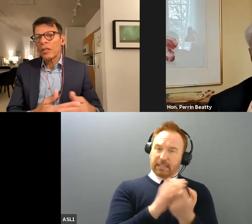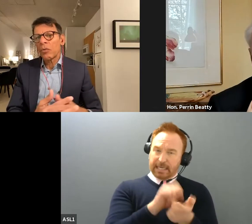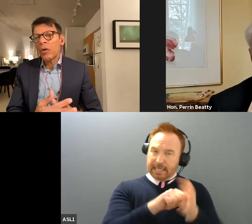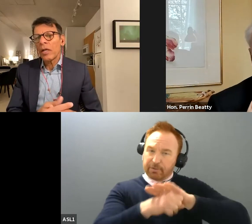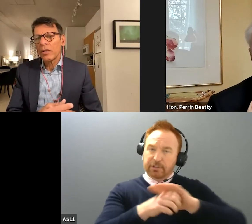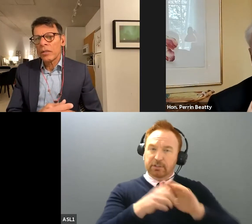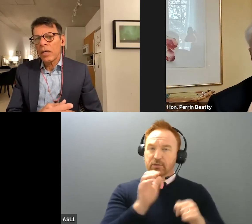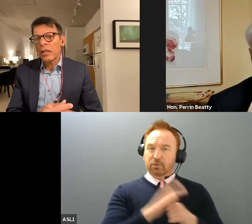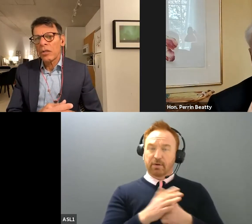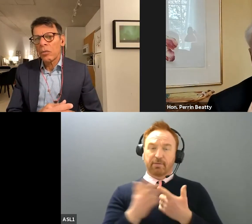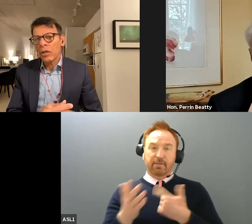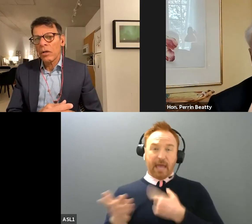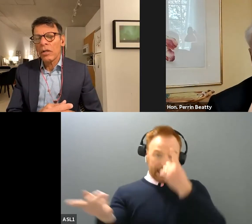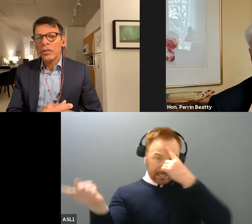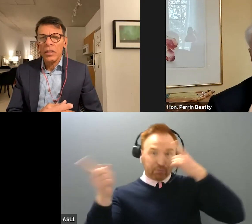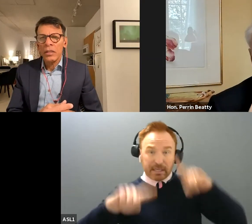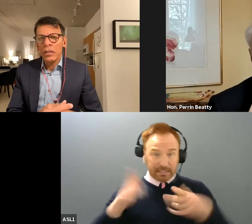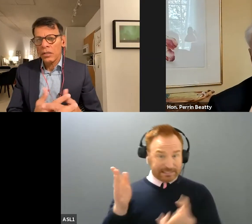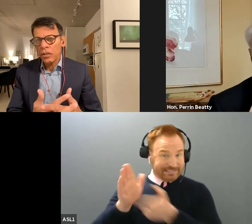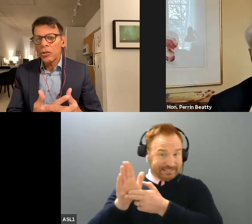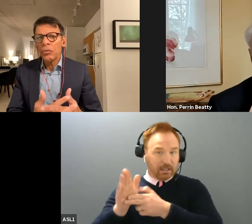as a way to say that, you know, we're acknowledging that this is an issue that